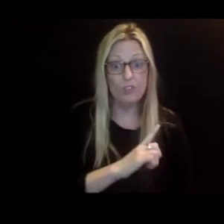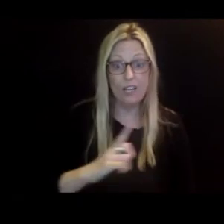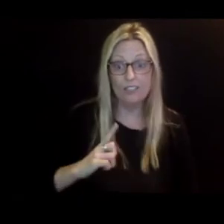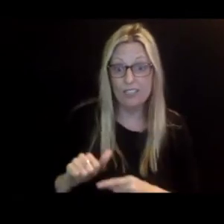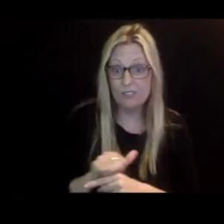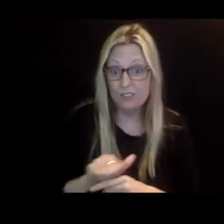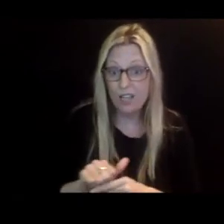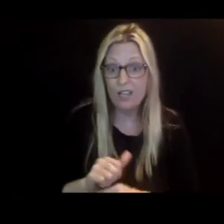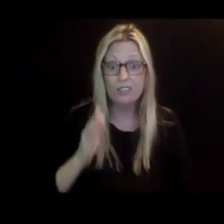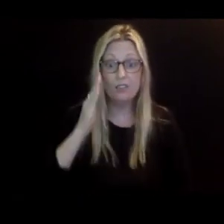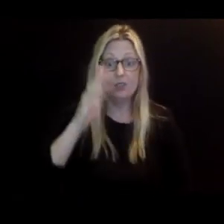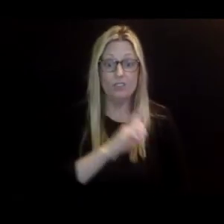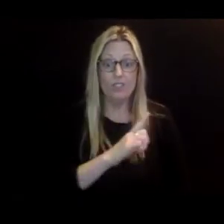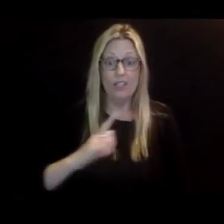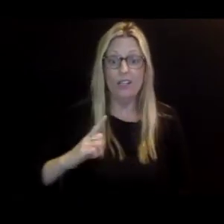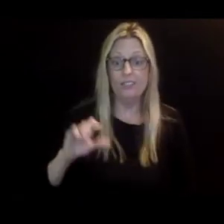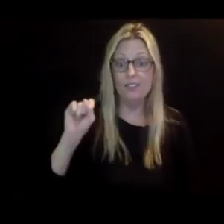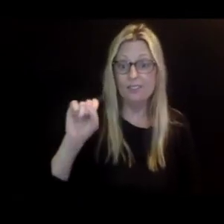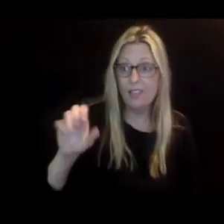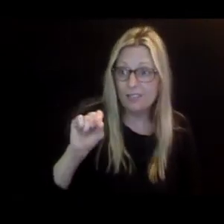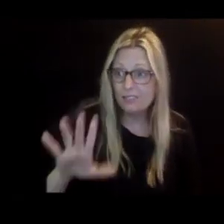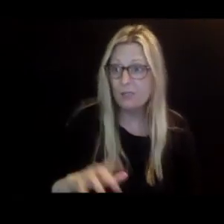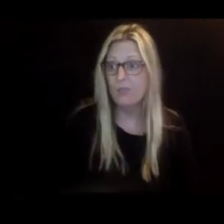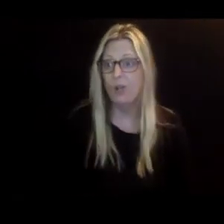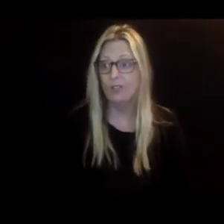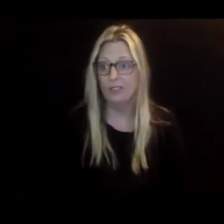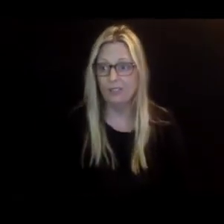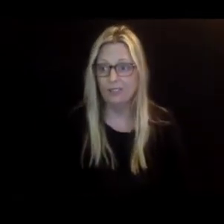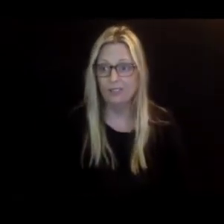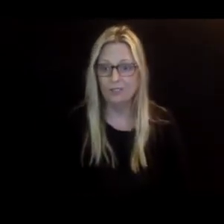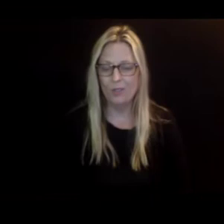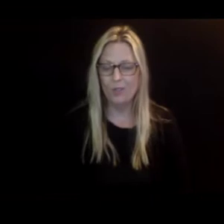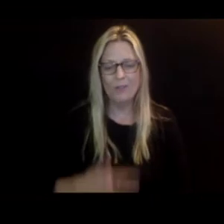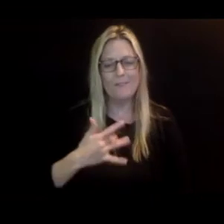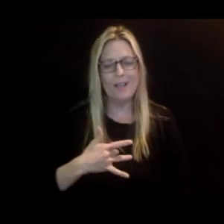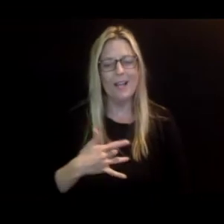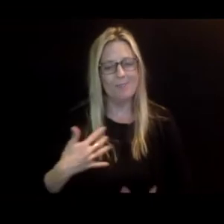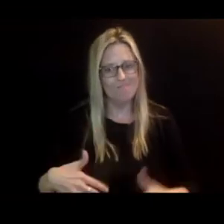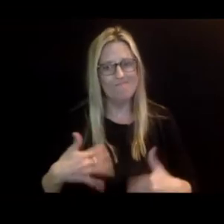and testimonies. We feel it is important to share this because there are not many who